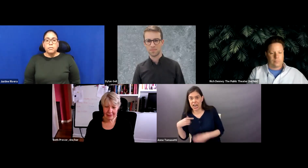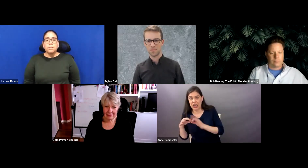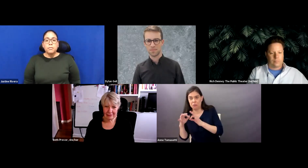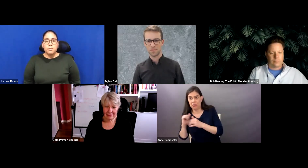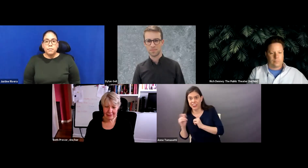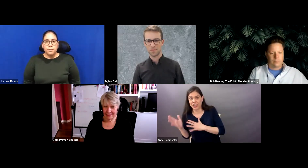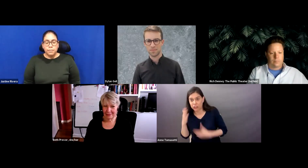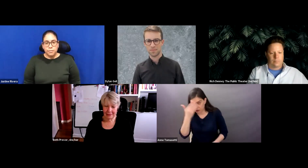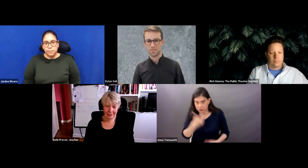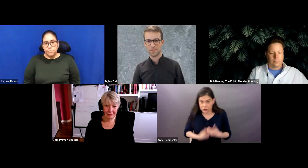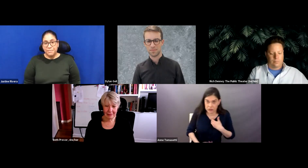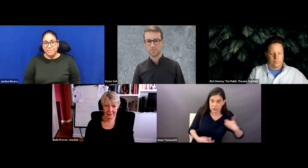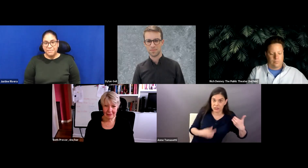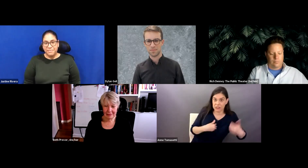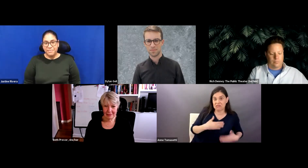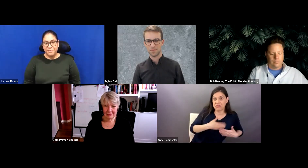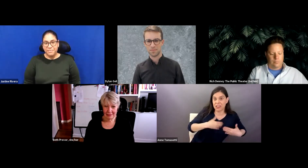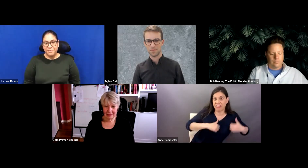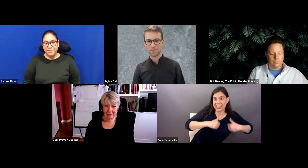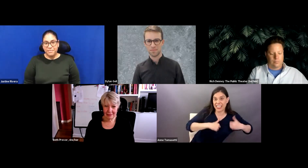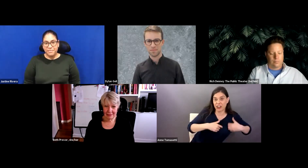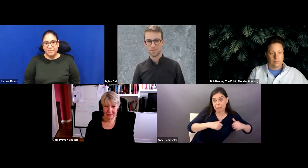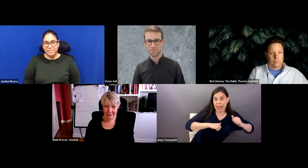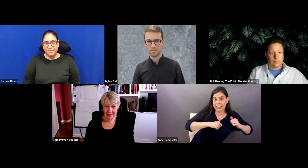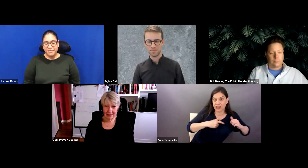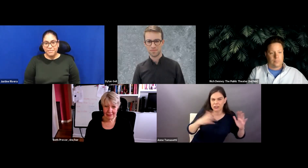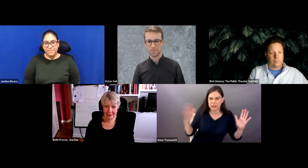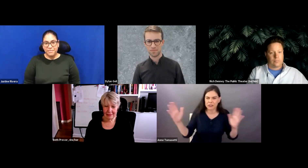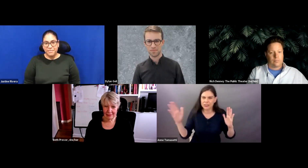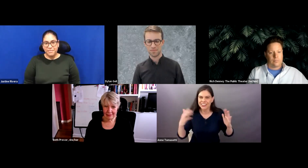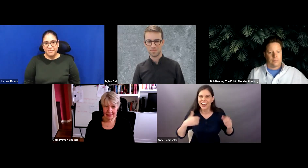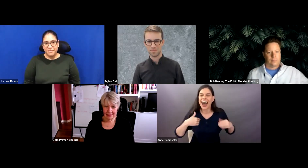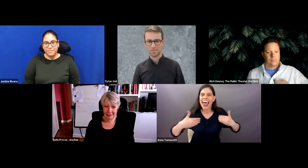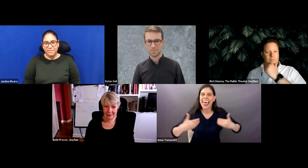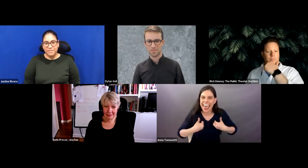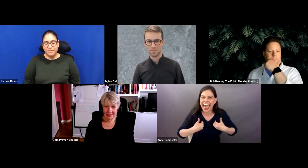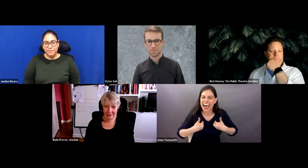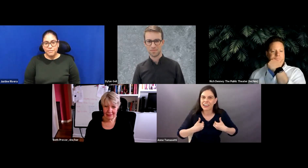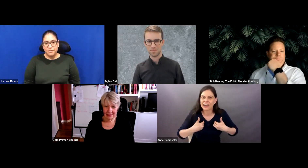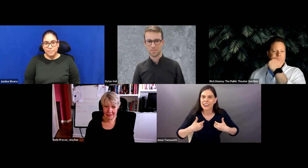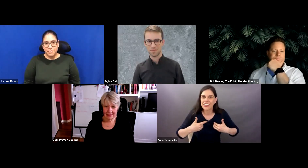I think that there is a line that they need to know. Am I an interpreter, or am I an actor? And this is something that we